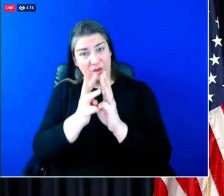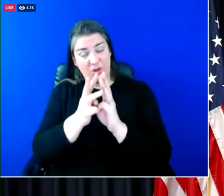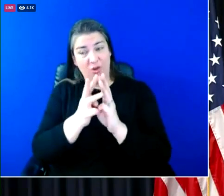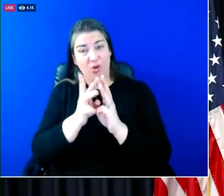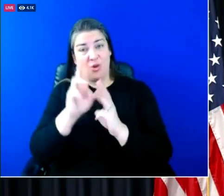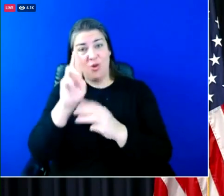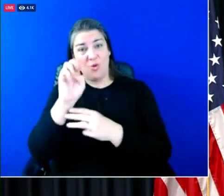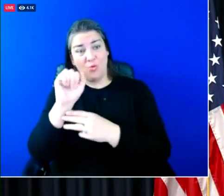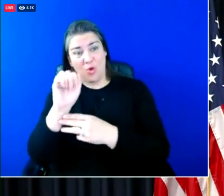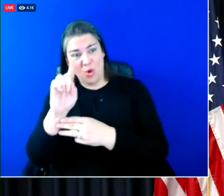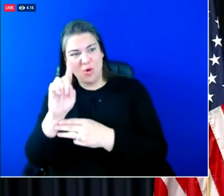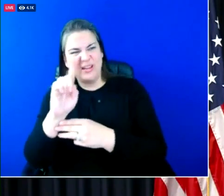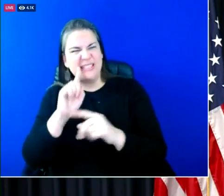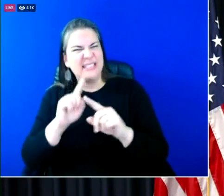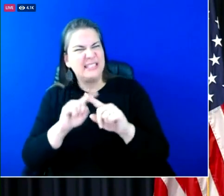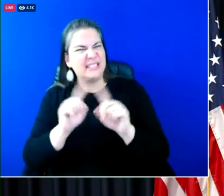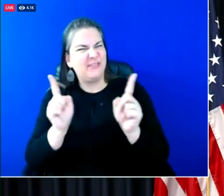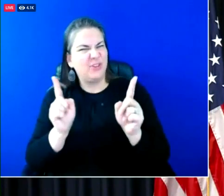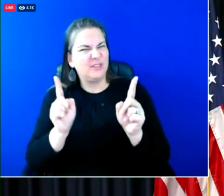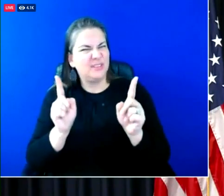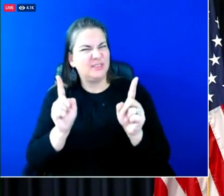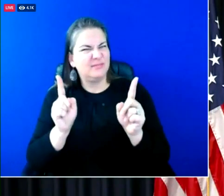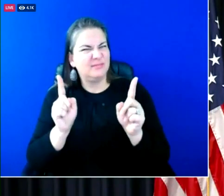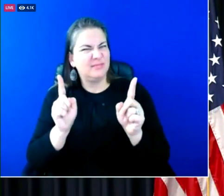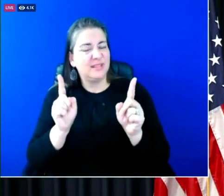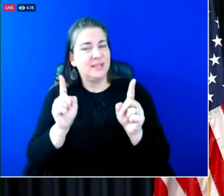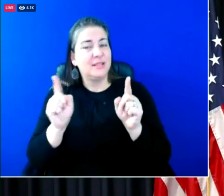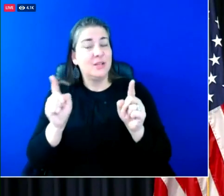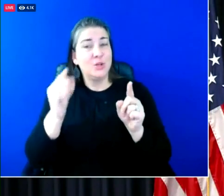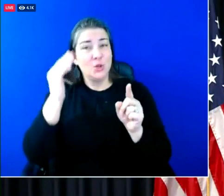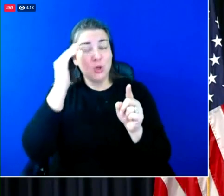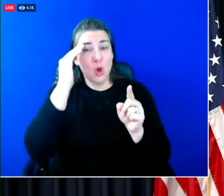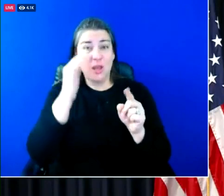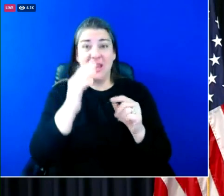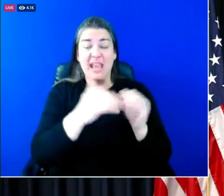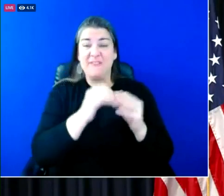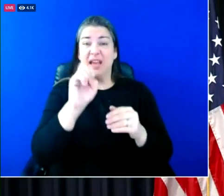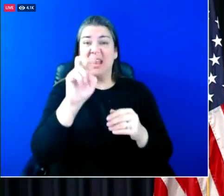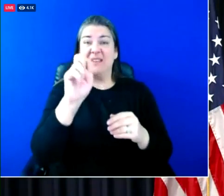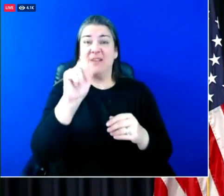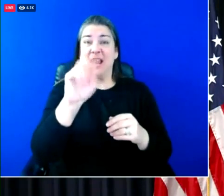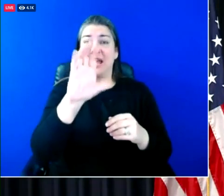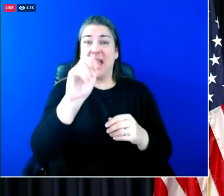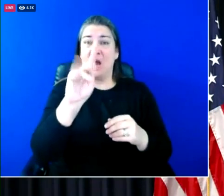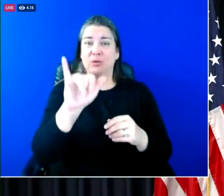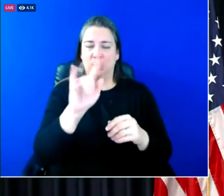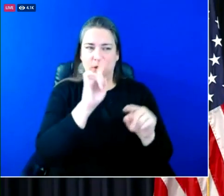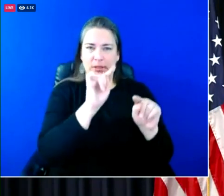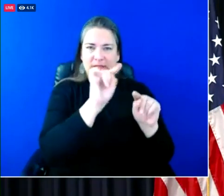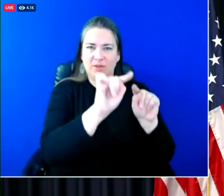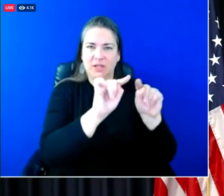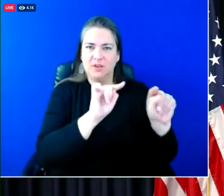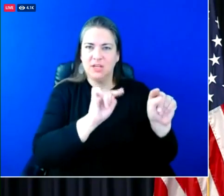within some counties in the same region, and it will be a prolonged event. Won't